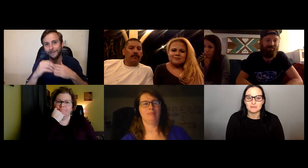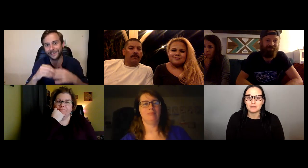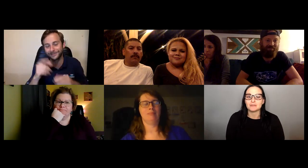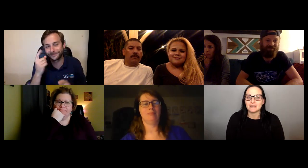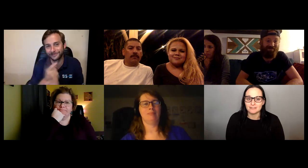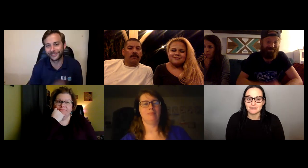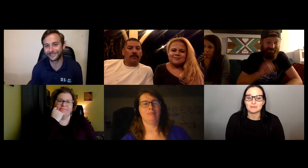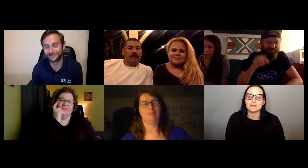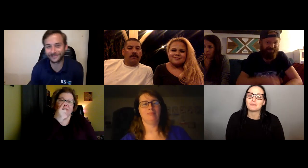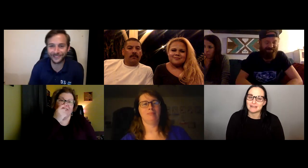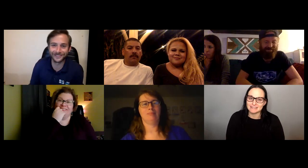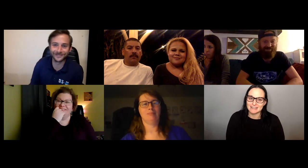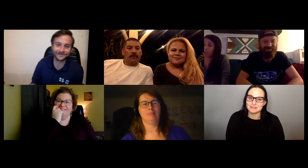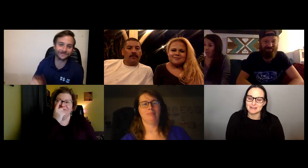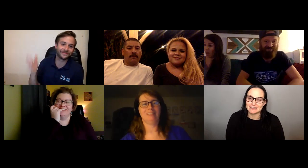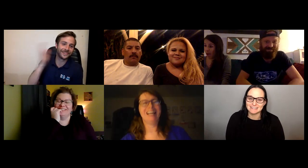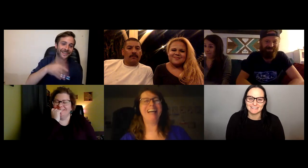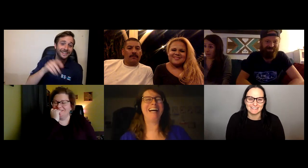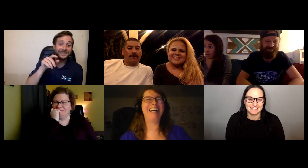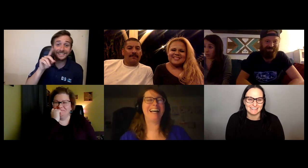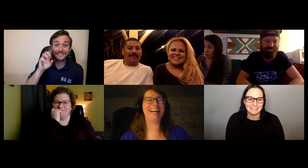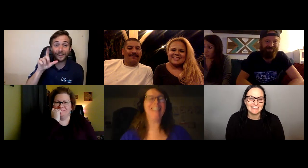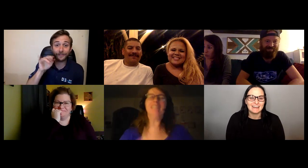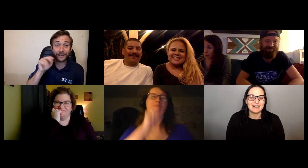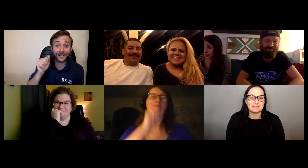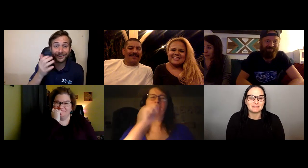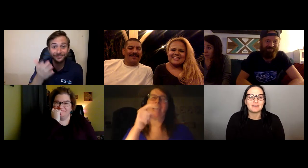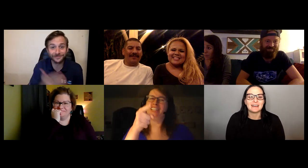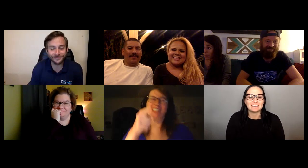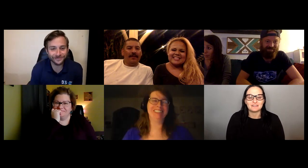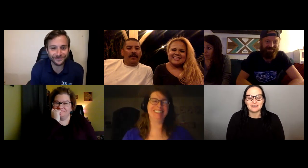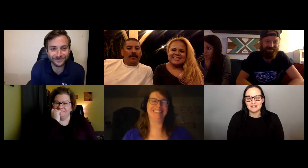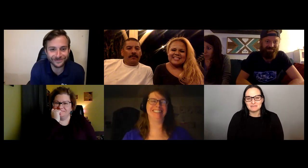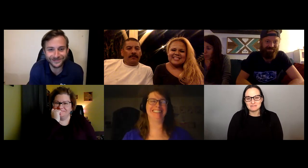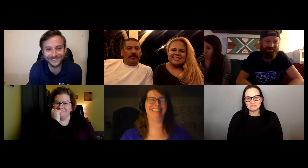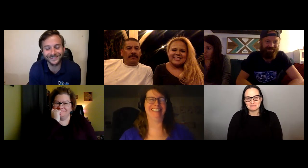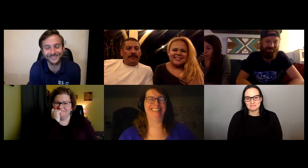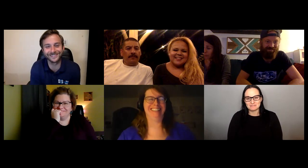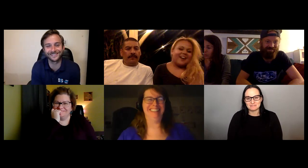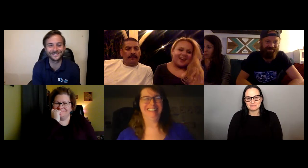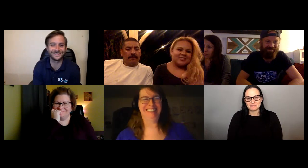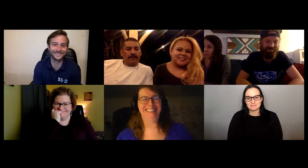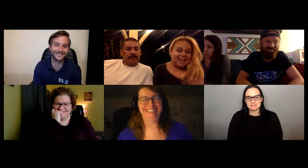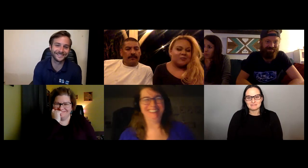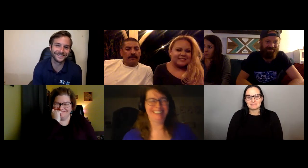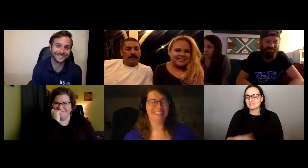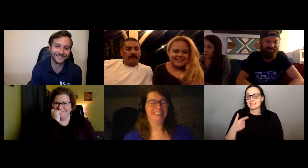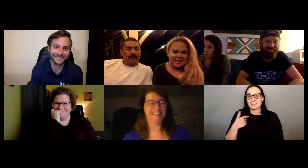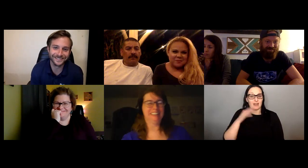people definitely we don't bite that's right um go ahead delfina i would i would say